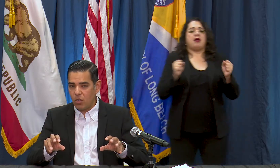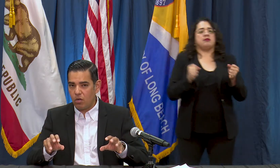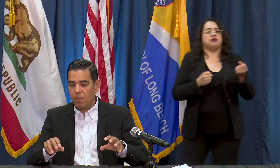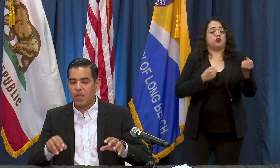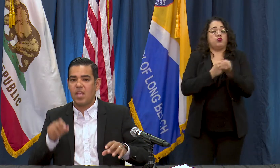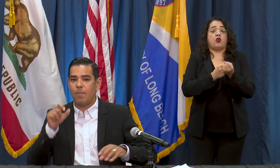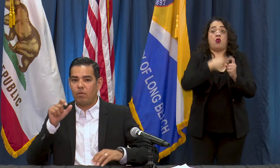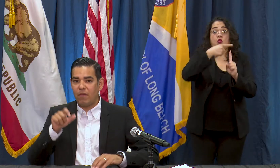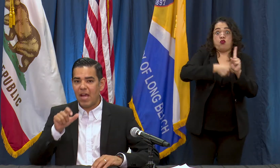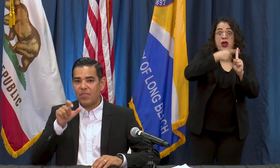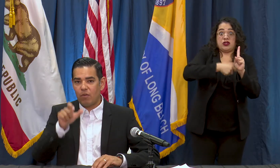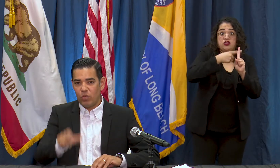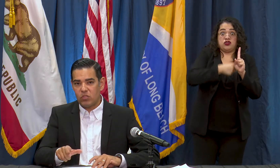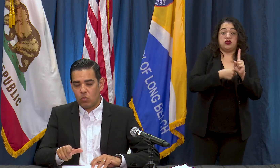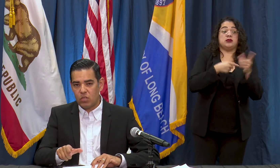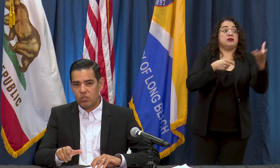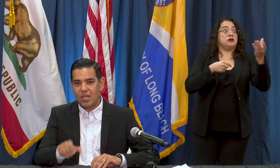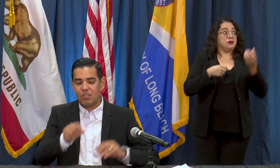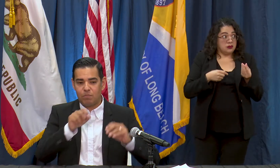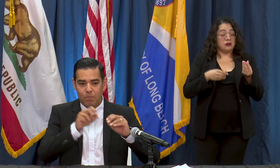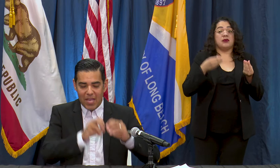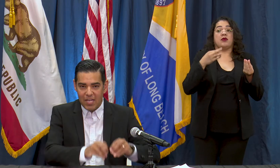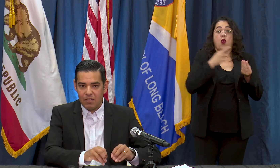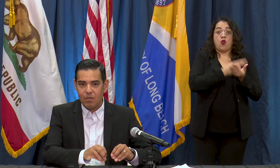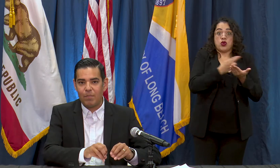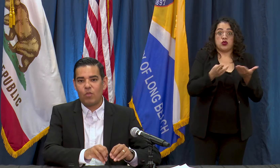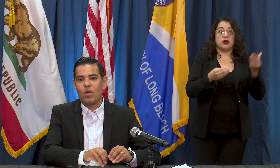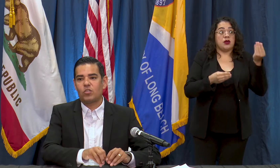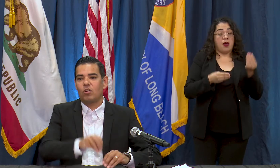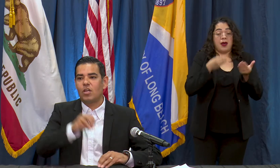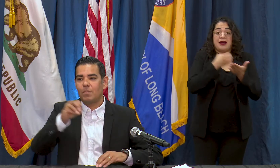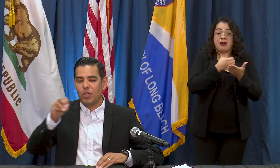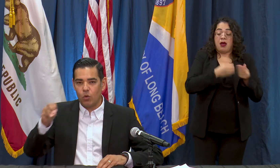owner and provide that resource so that it's paid by the renter but goes